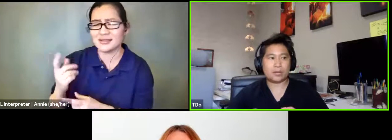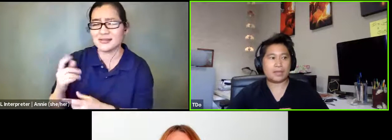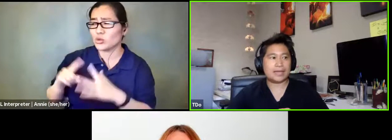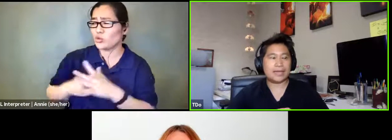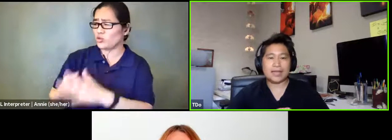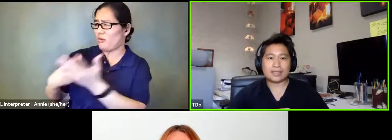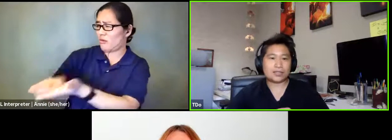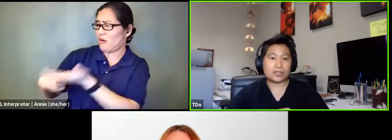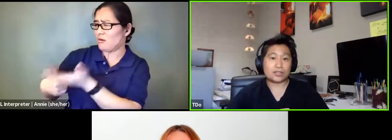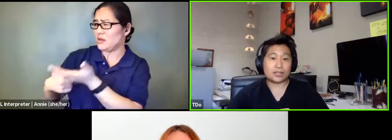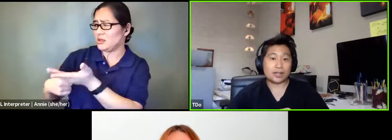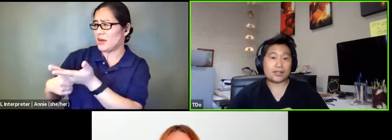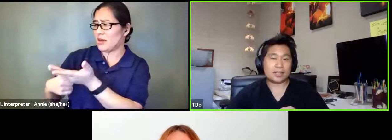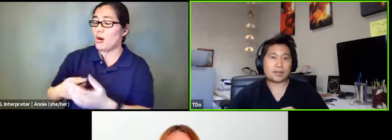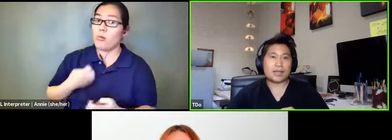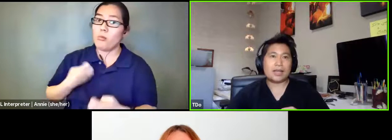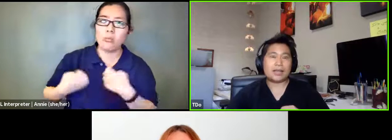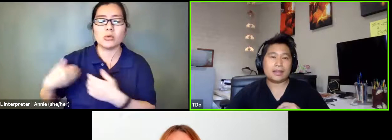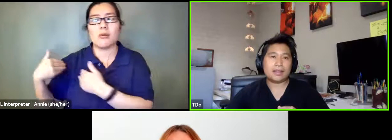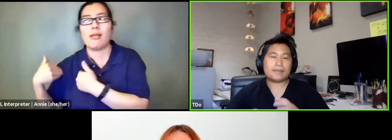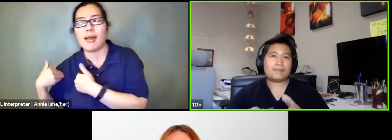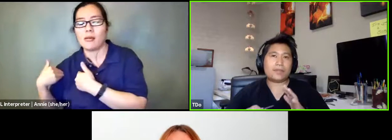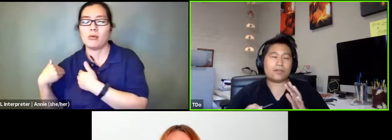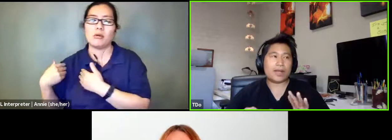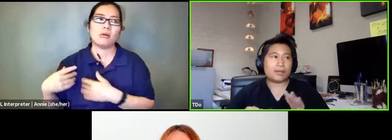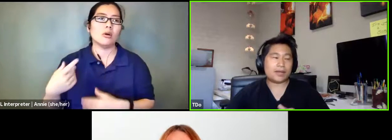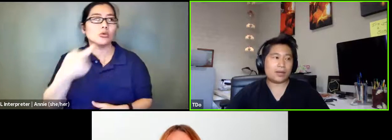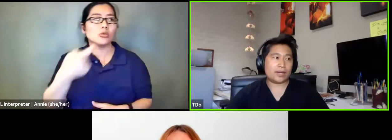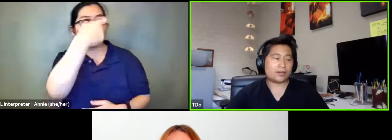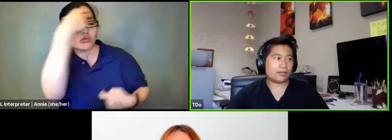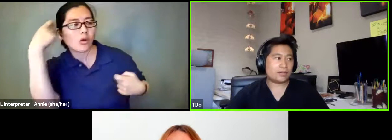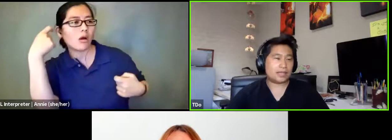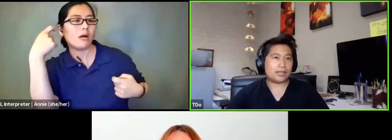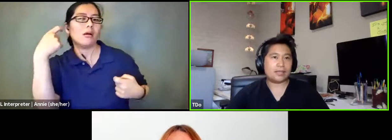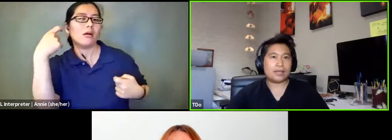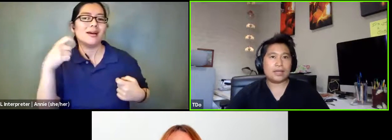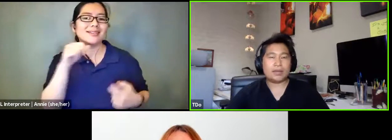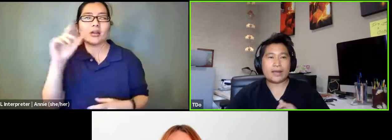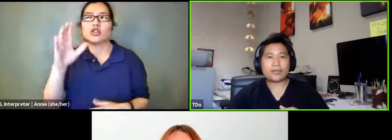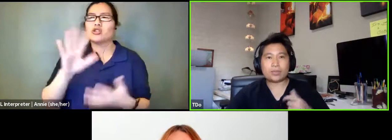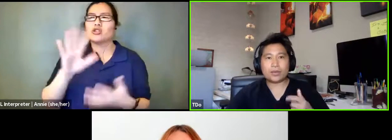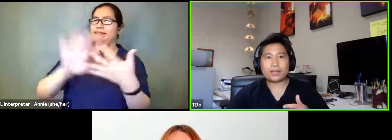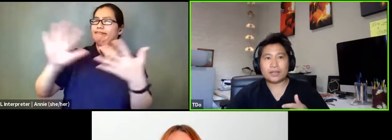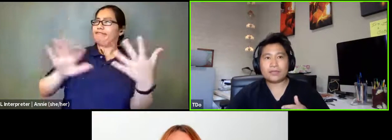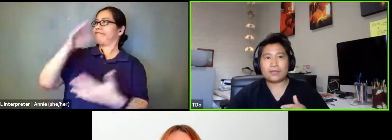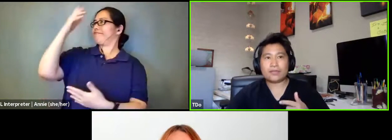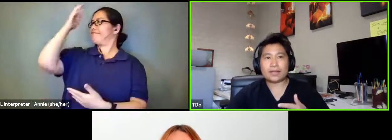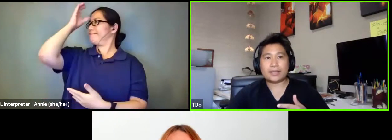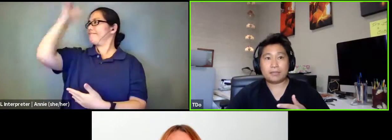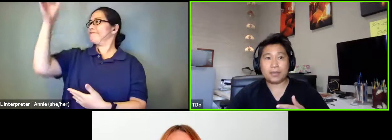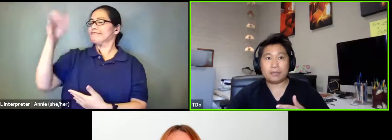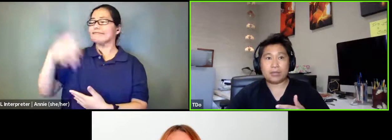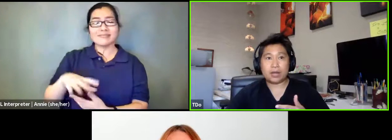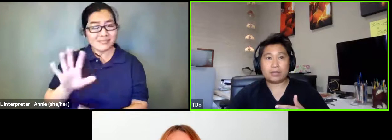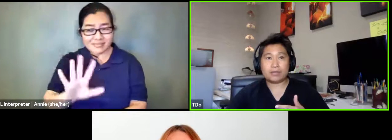trauma it is not just a concept. For any minority listening, we have to relive the fact people call